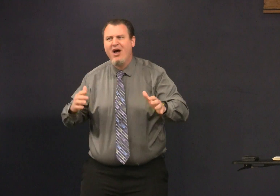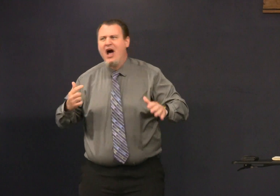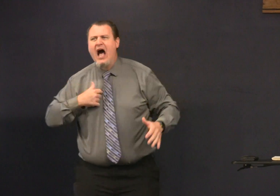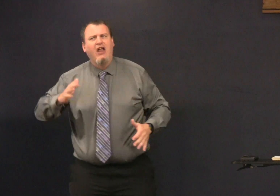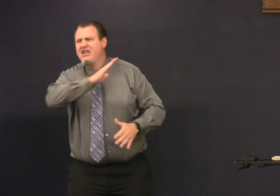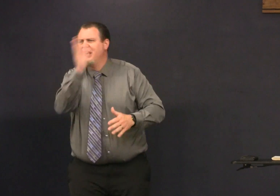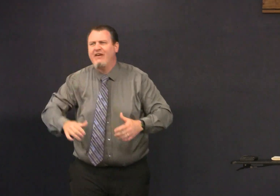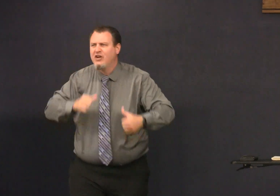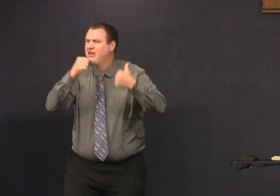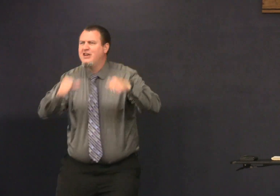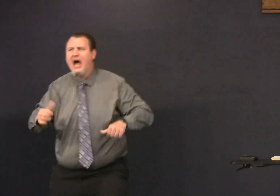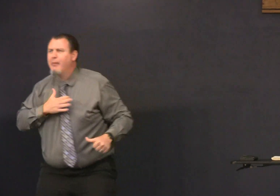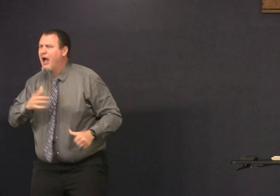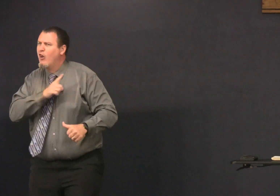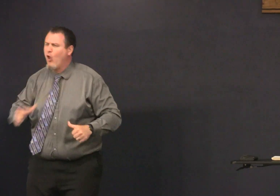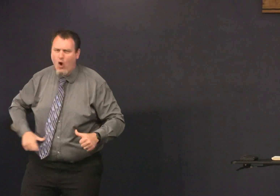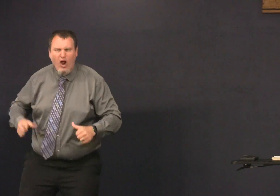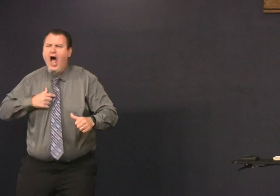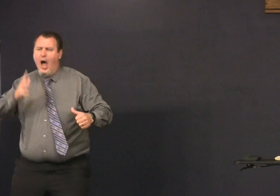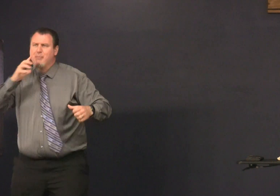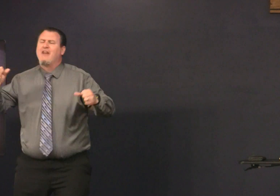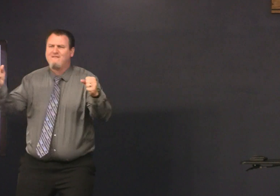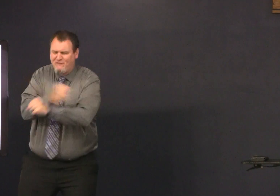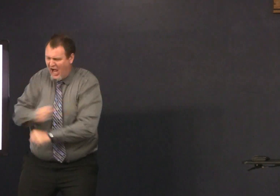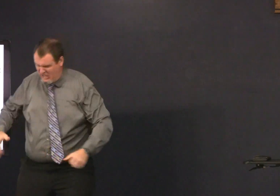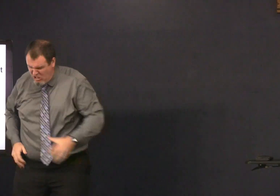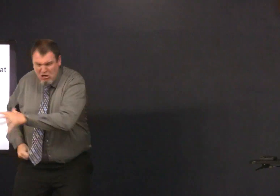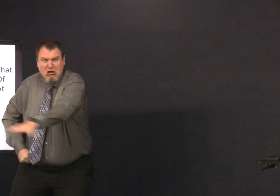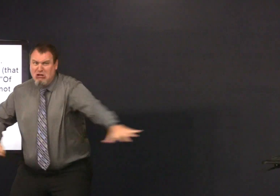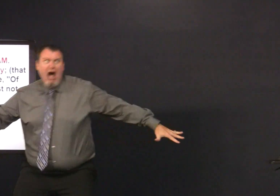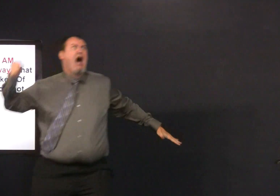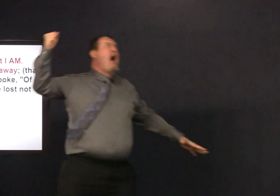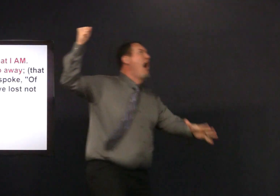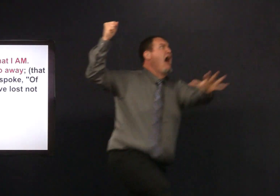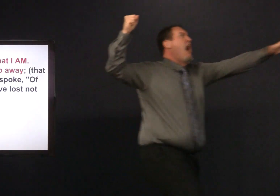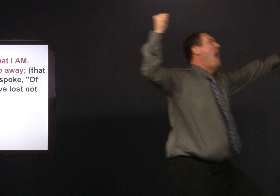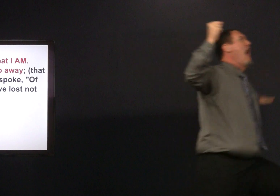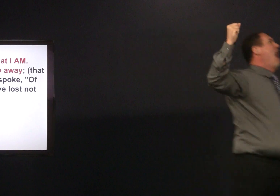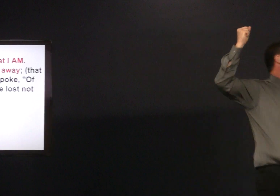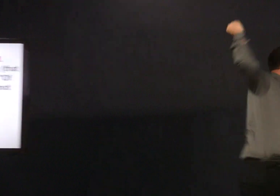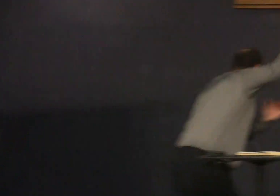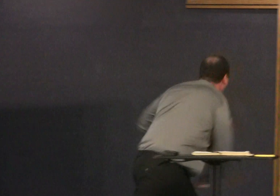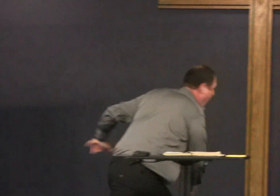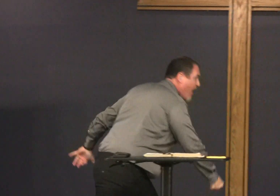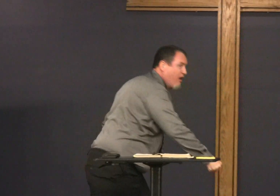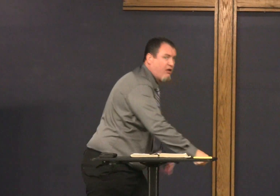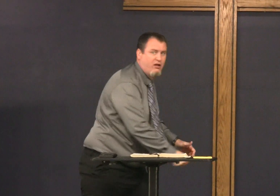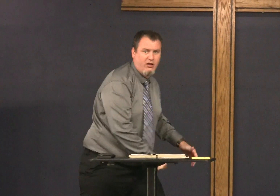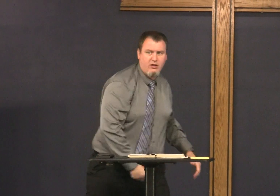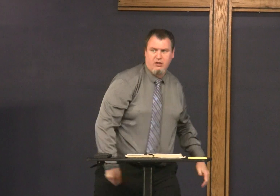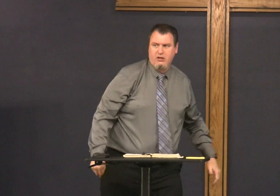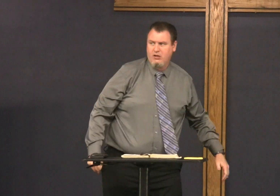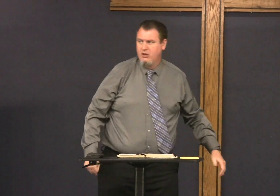he told me I was going to die I'm gonna fight and he pulls out his sword and Strikes